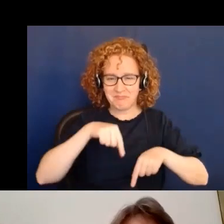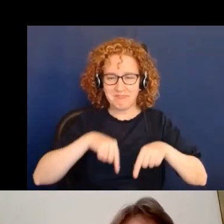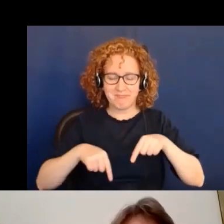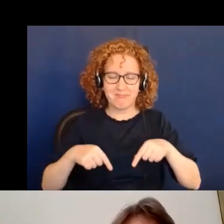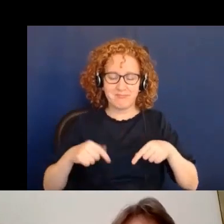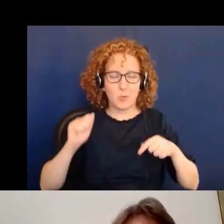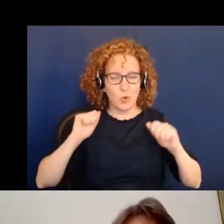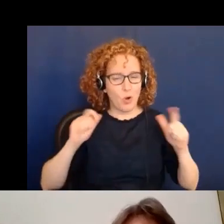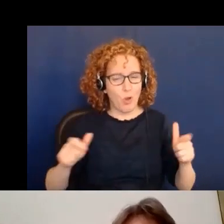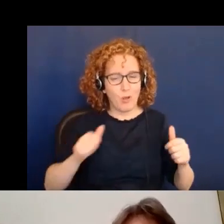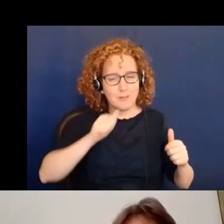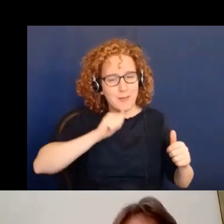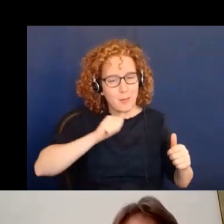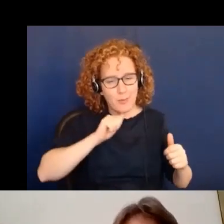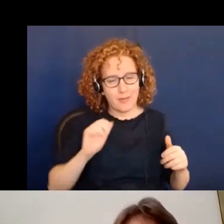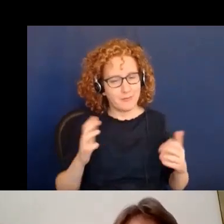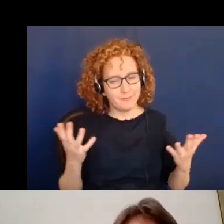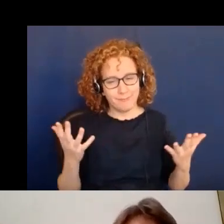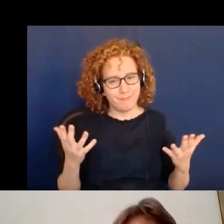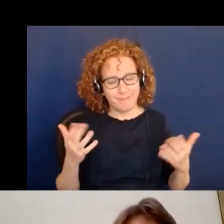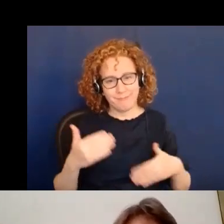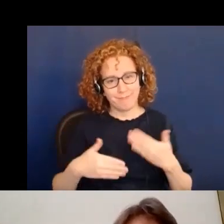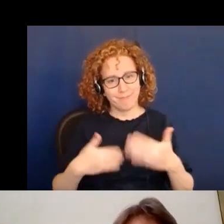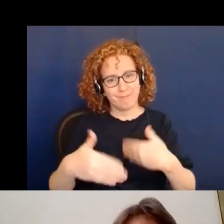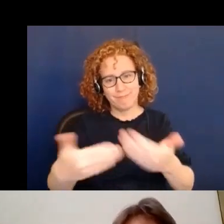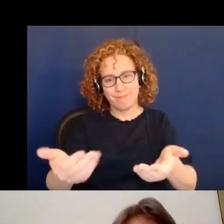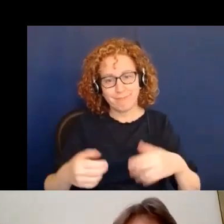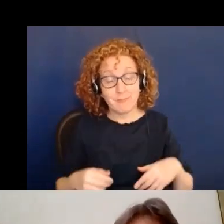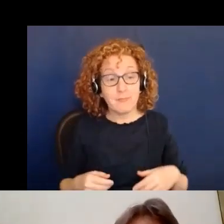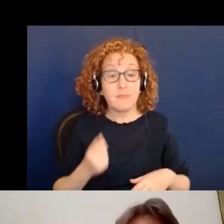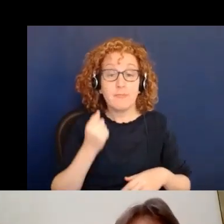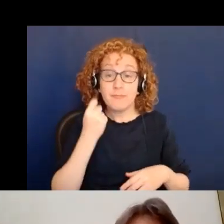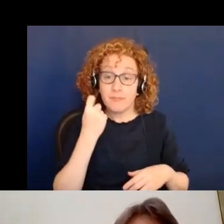but in the end you know the ultimate just decision making in our university is with